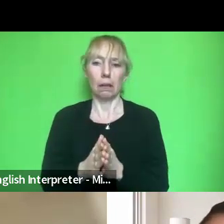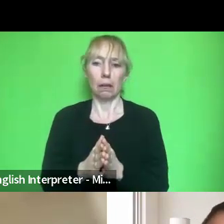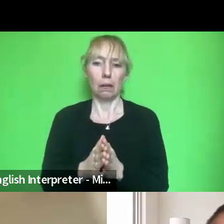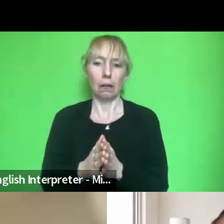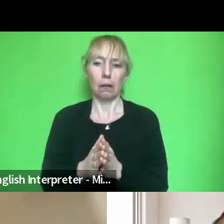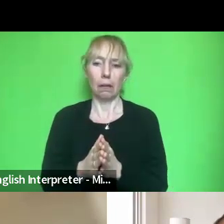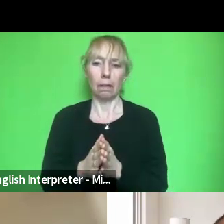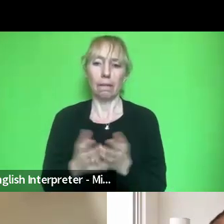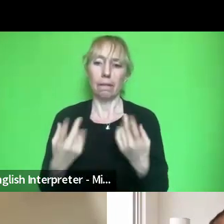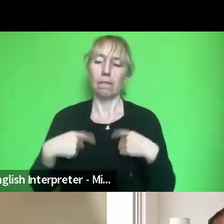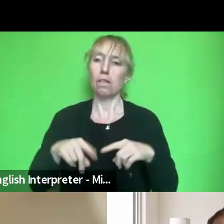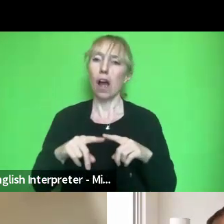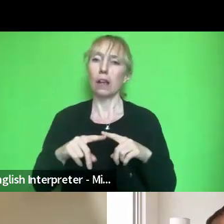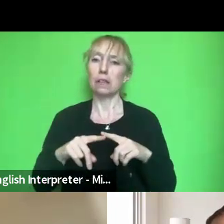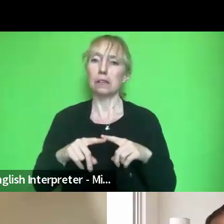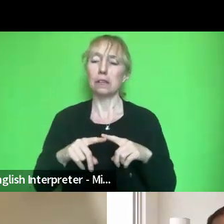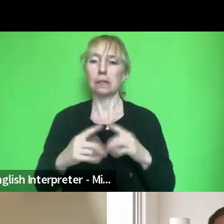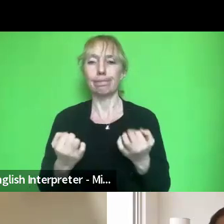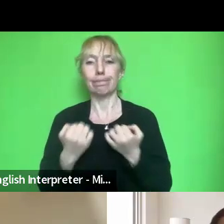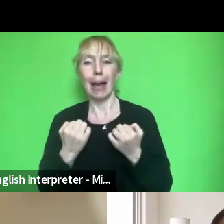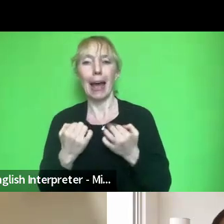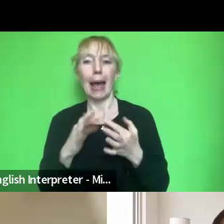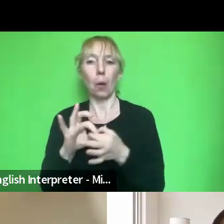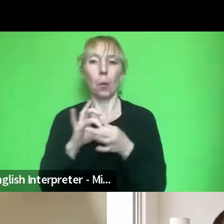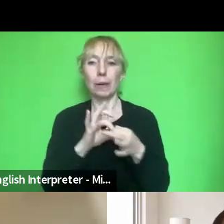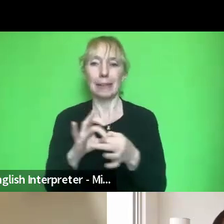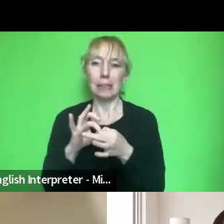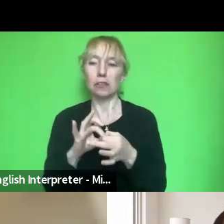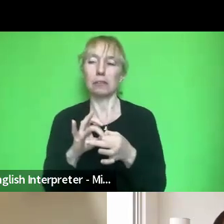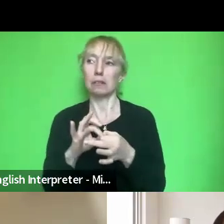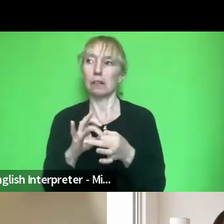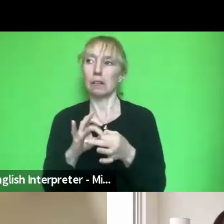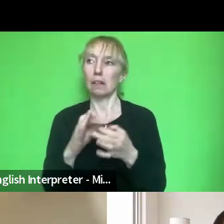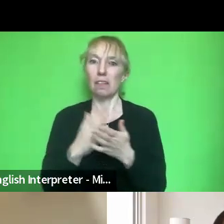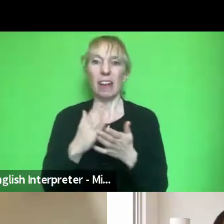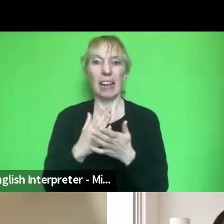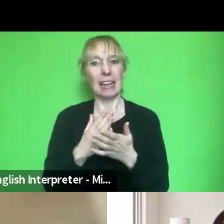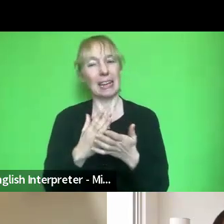For us, as our organization, it's been a journey of boosting confidence as well